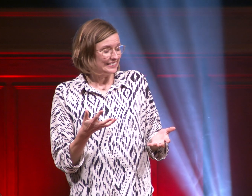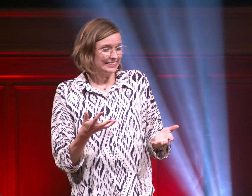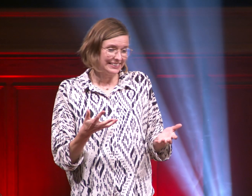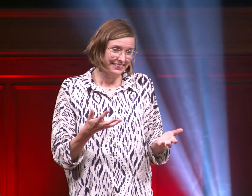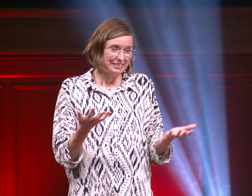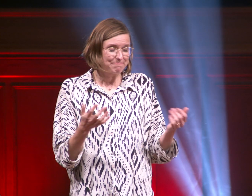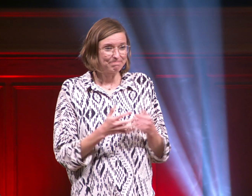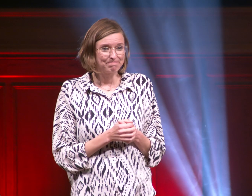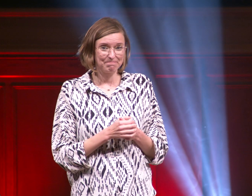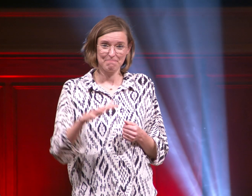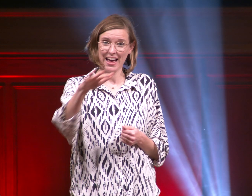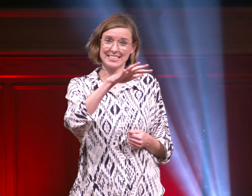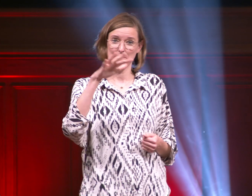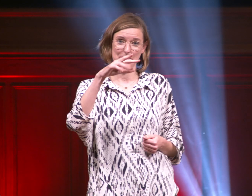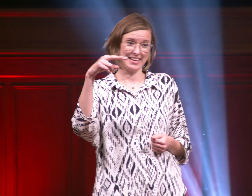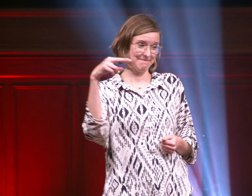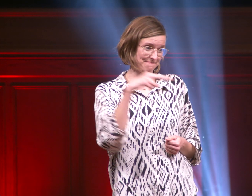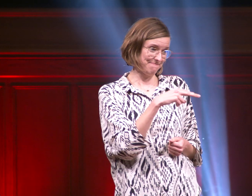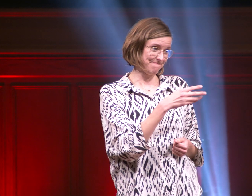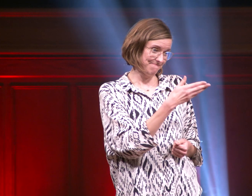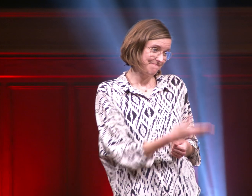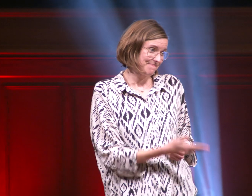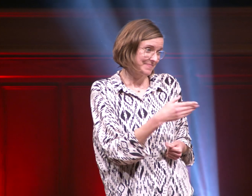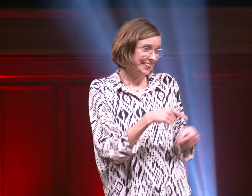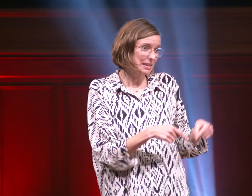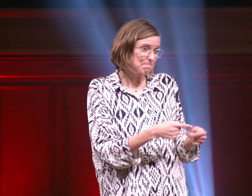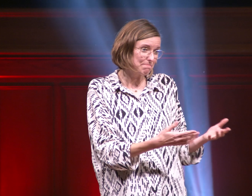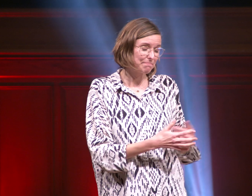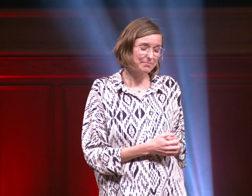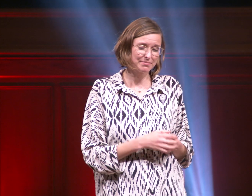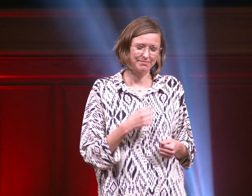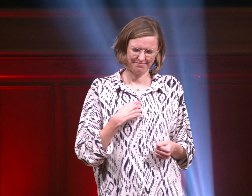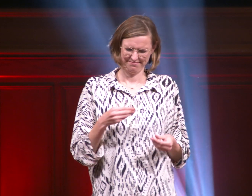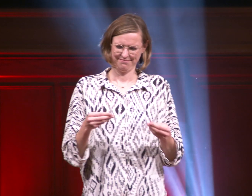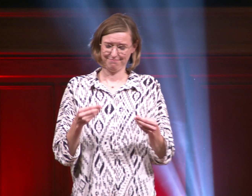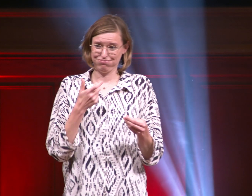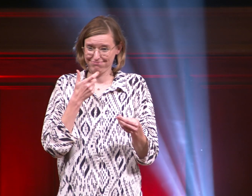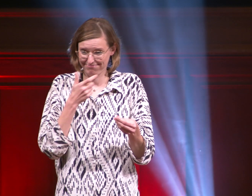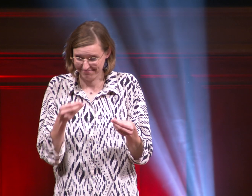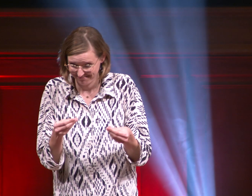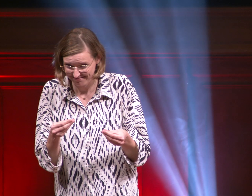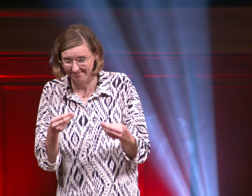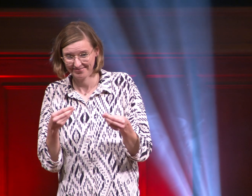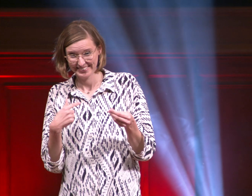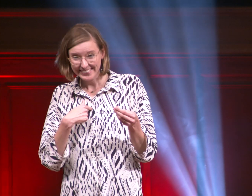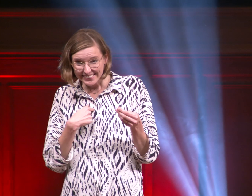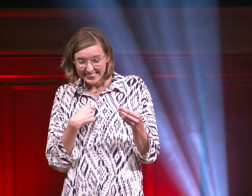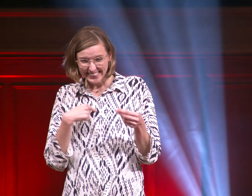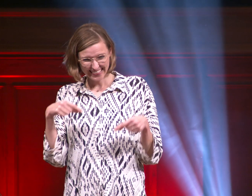And he said, "No, this is how society views you. You are a person with a handicap." That made me laugh,